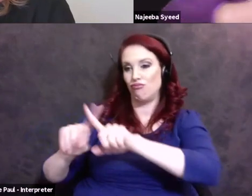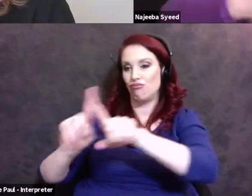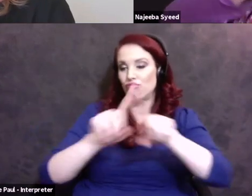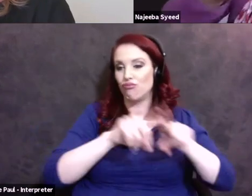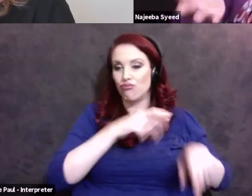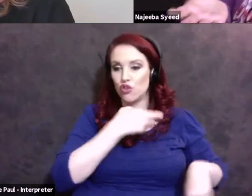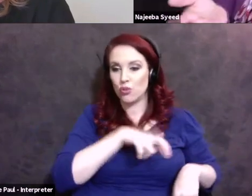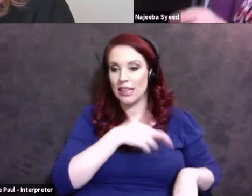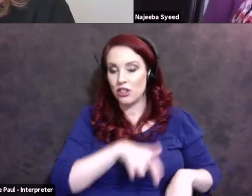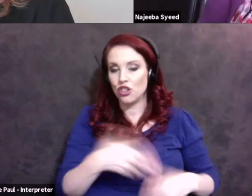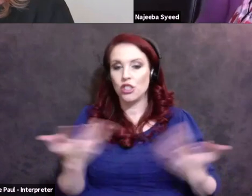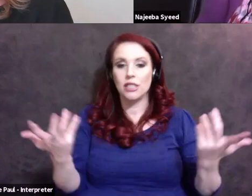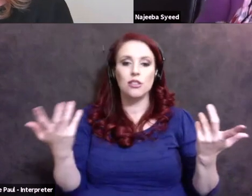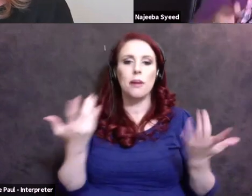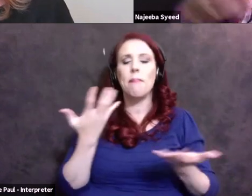This is just a term you may want to explore.